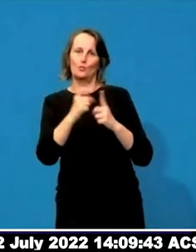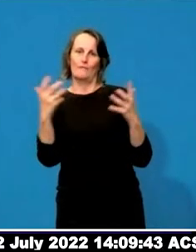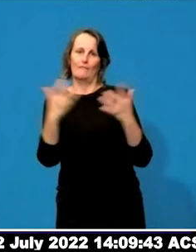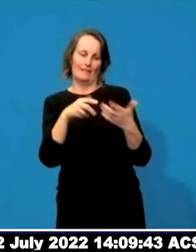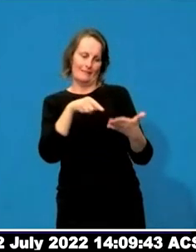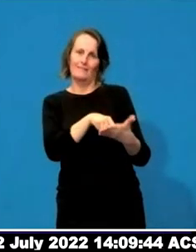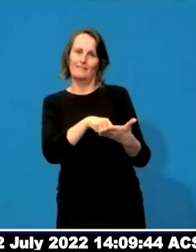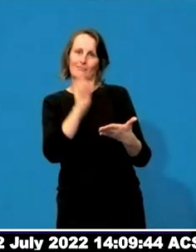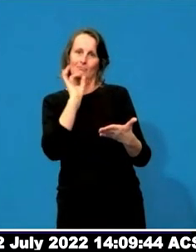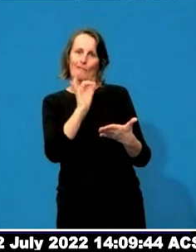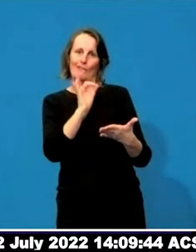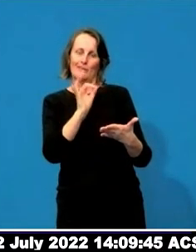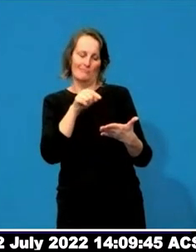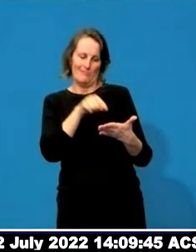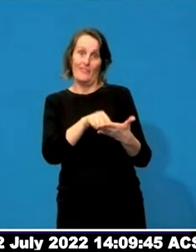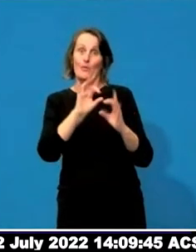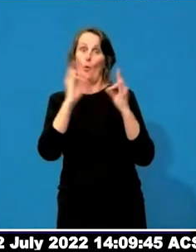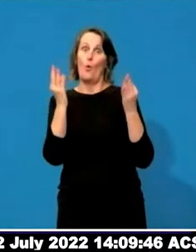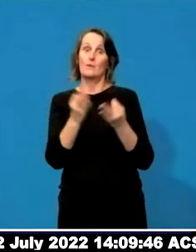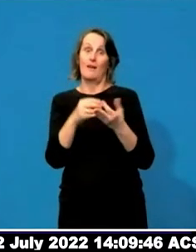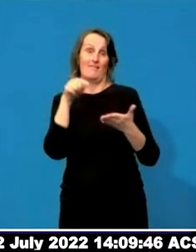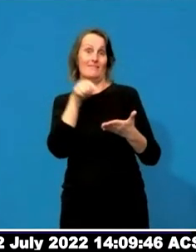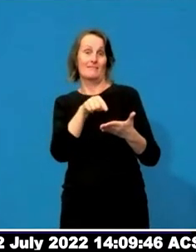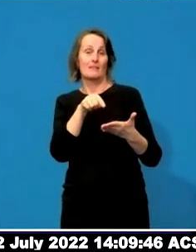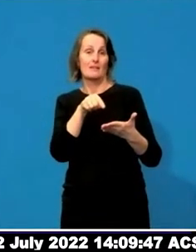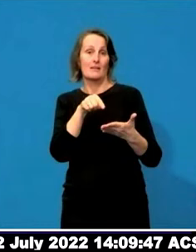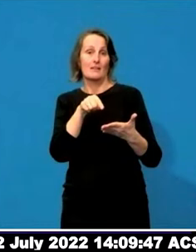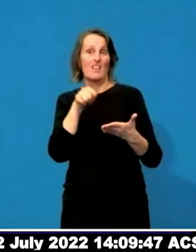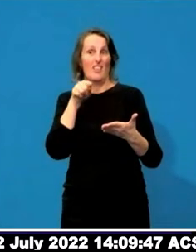that came from an organisation that had significant experience